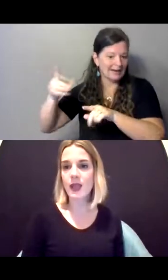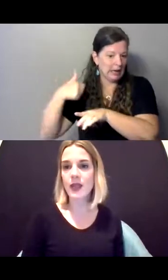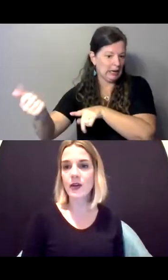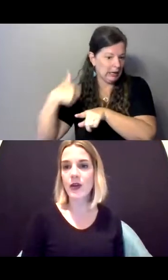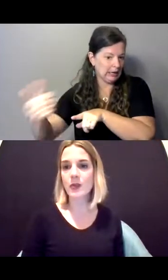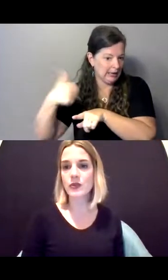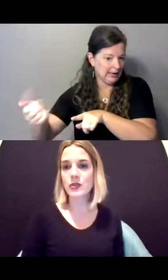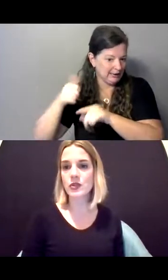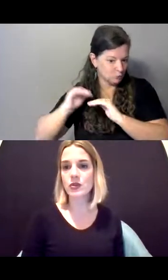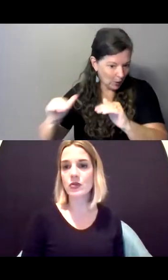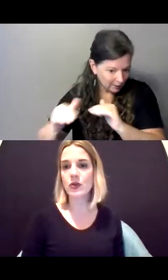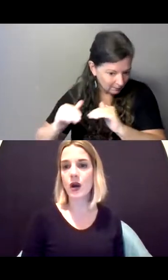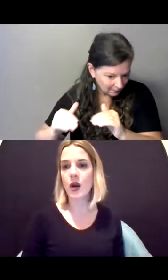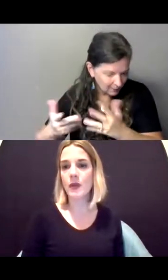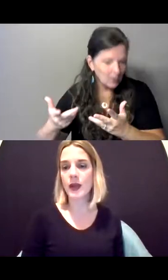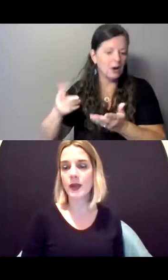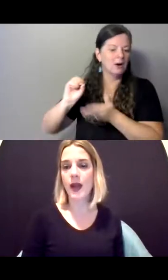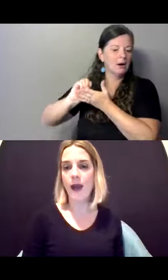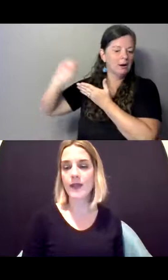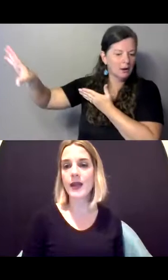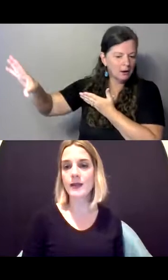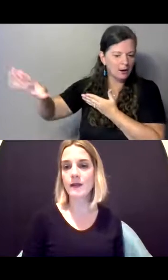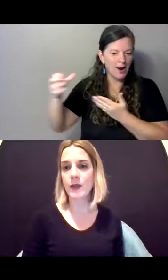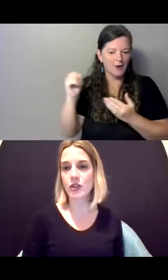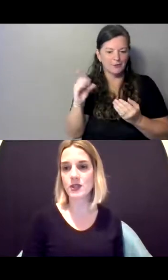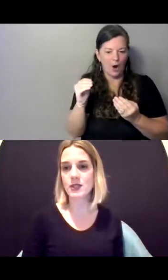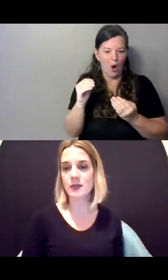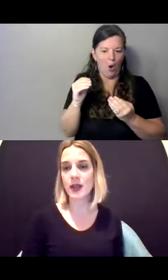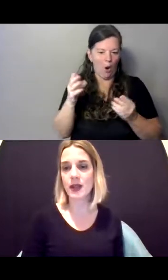and then they're able to have that information submitted.